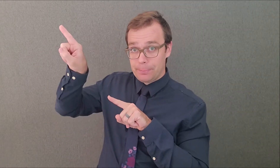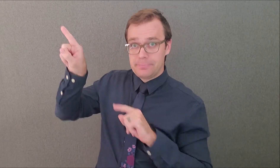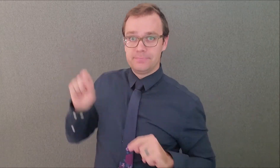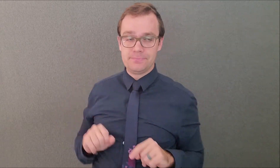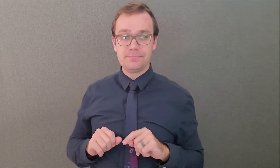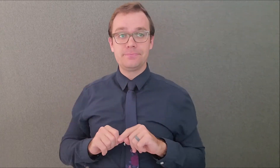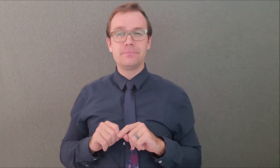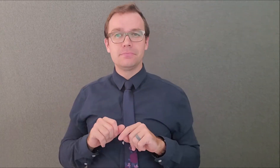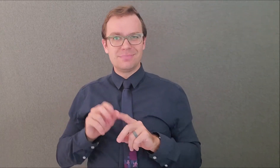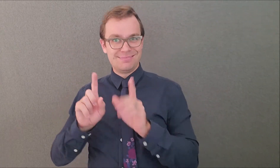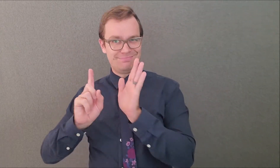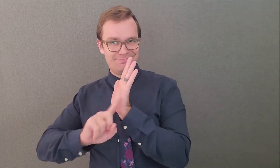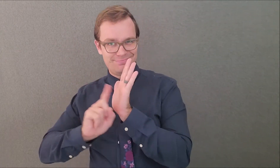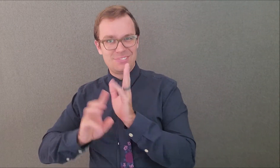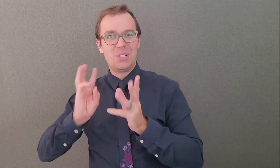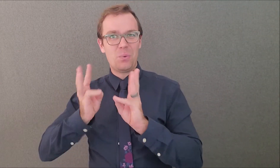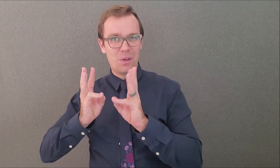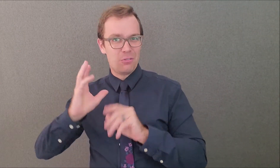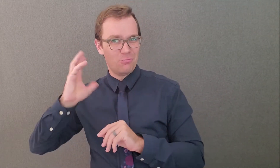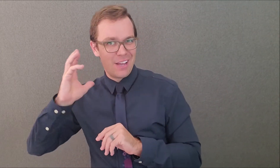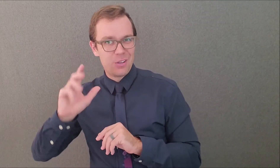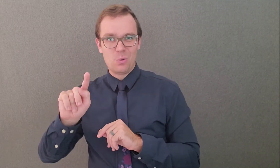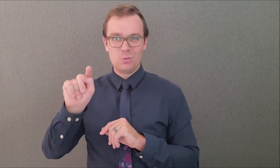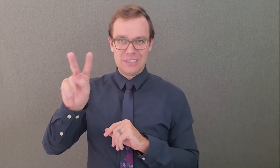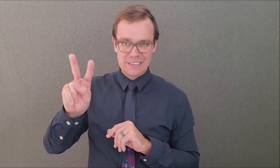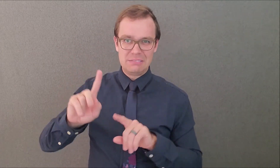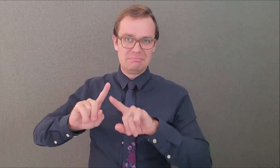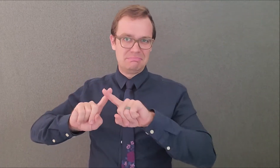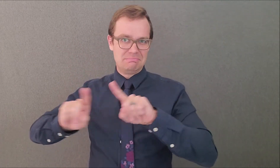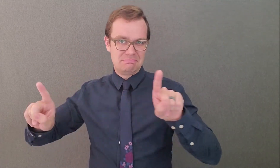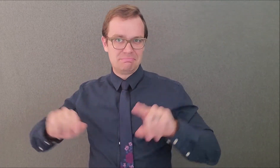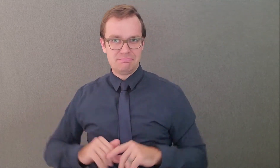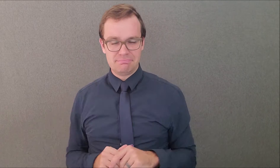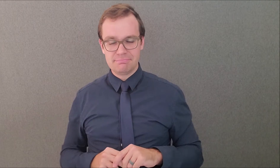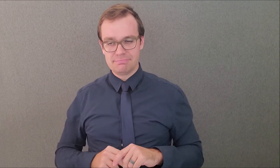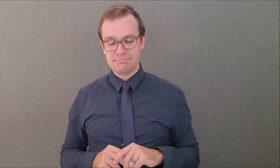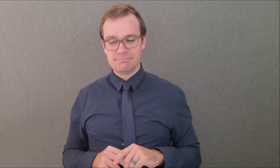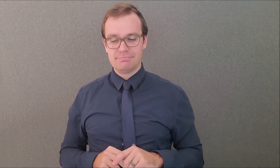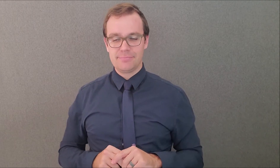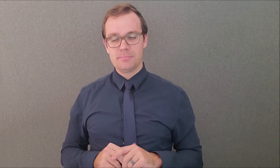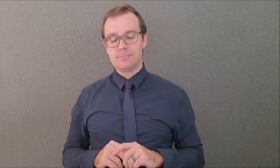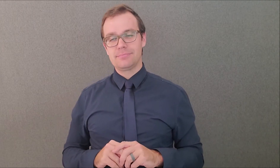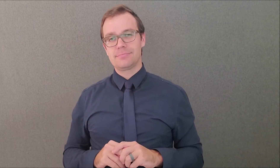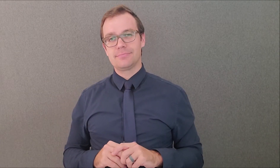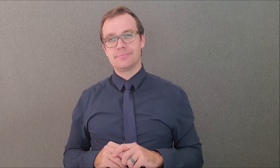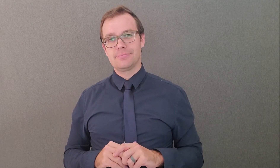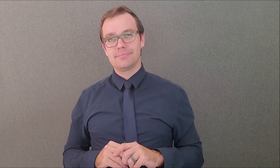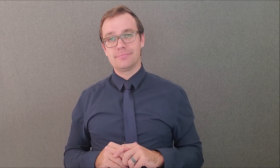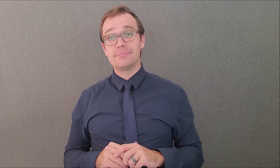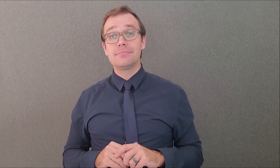listen to NOAA Weather Radio, commercial radio, or television for information.